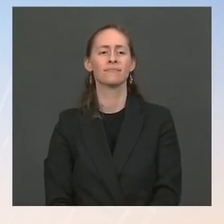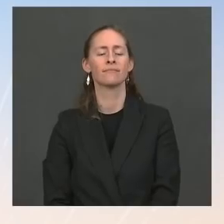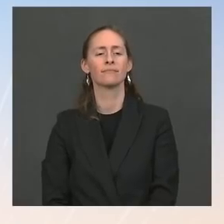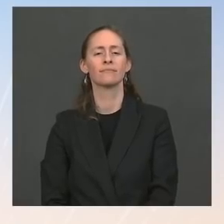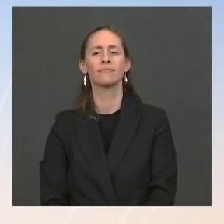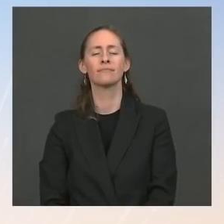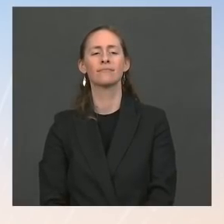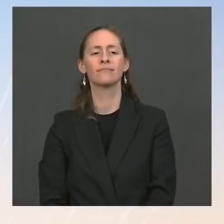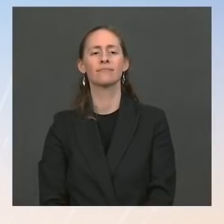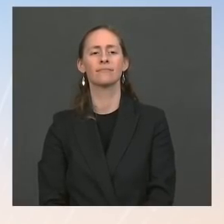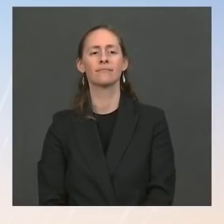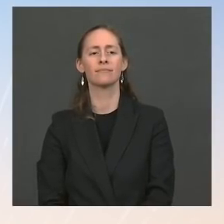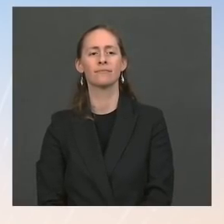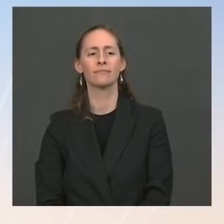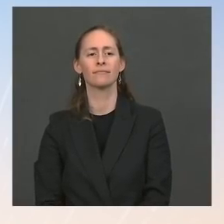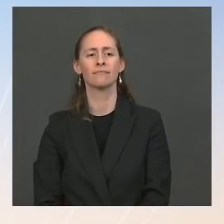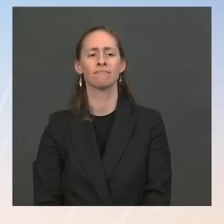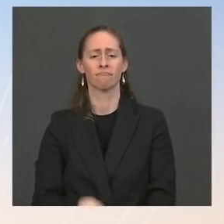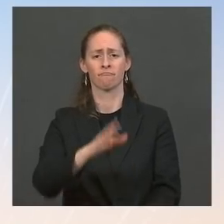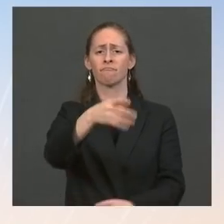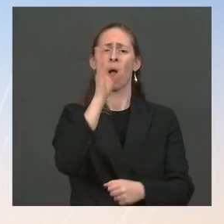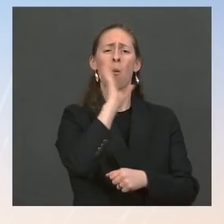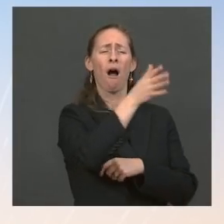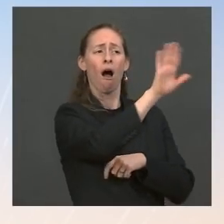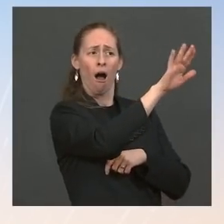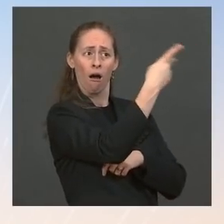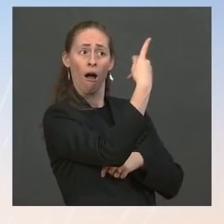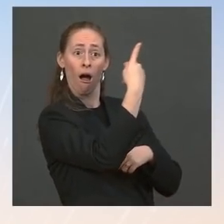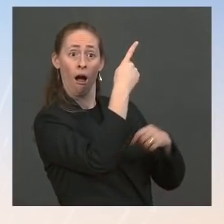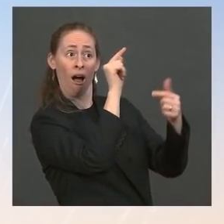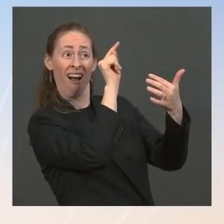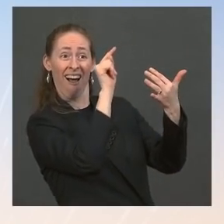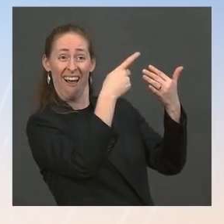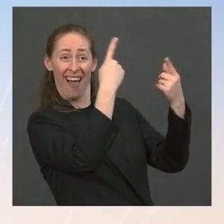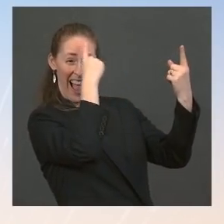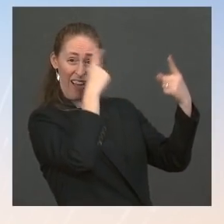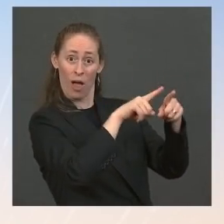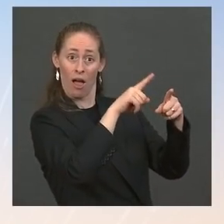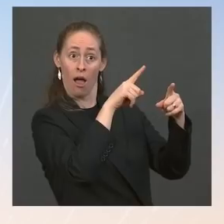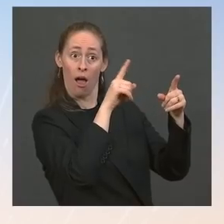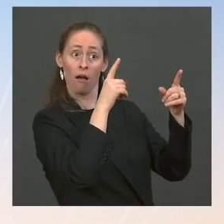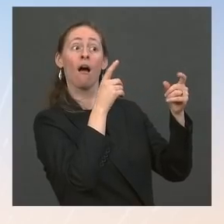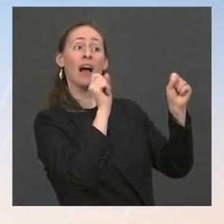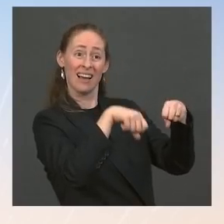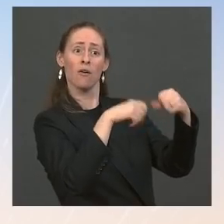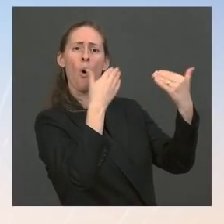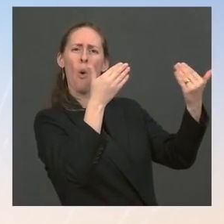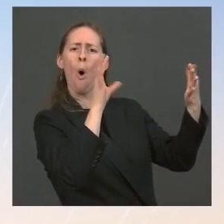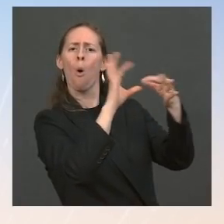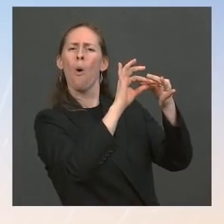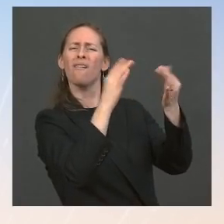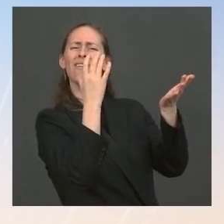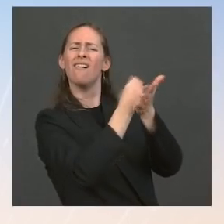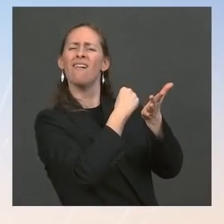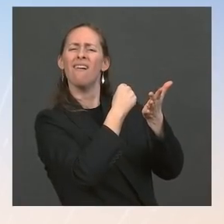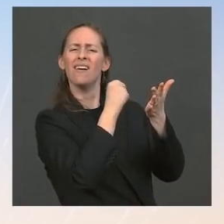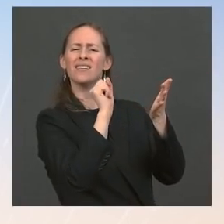where there is cohesion of opportunity moving forward. So, he -- it gives him the opportunity --